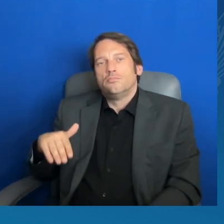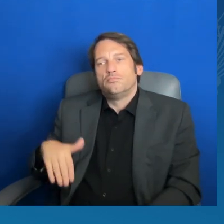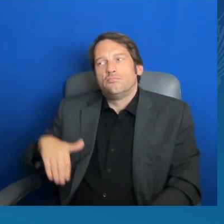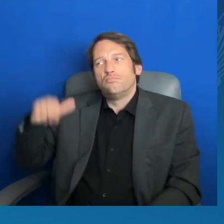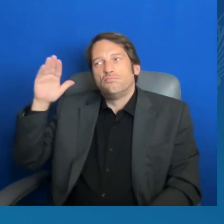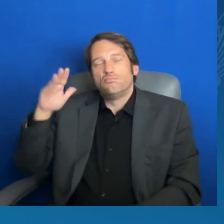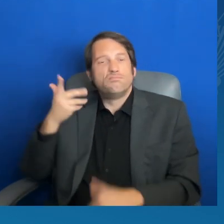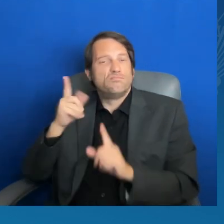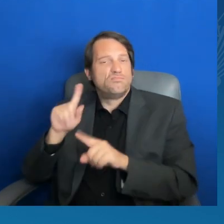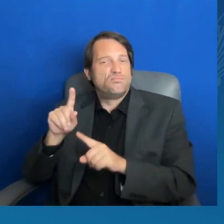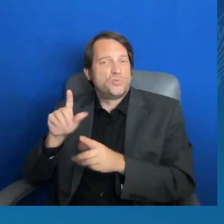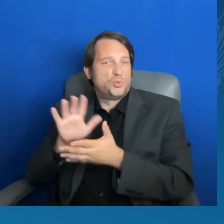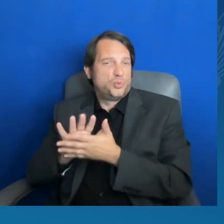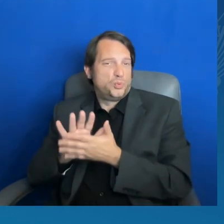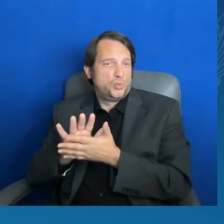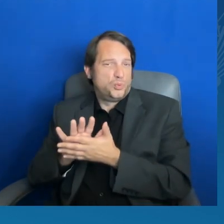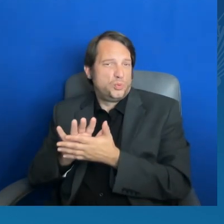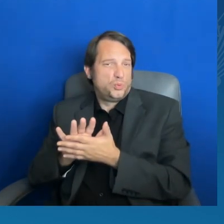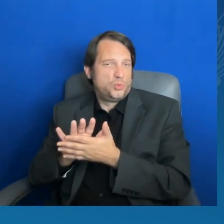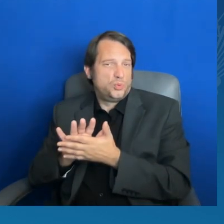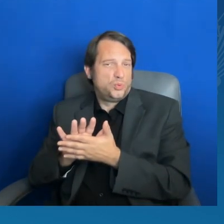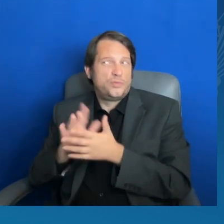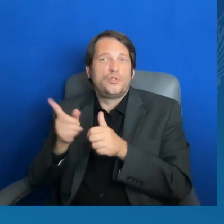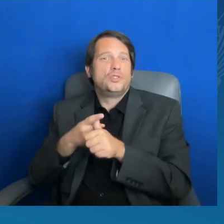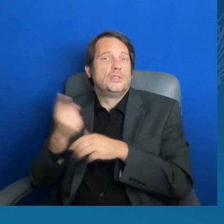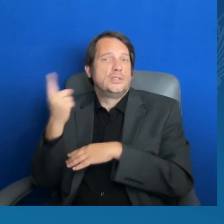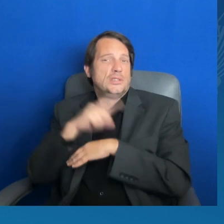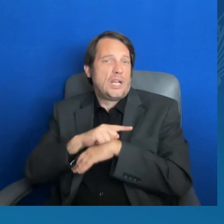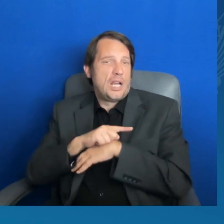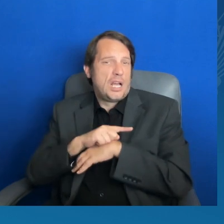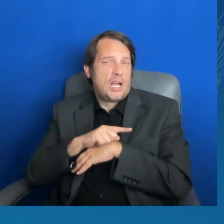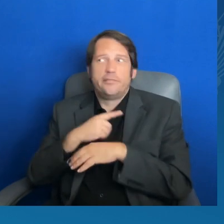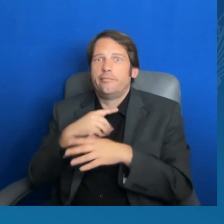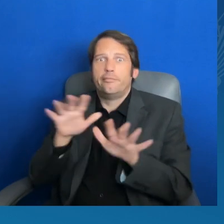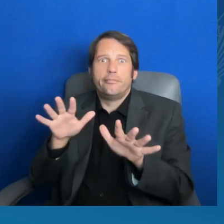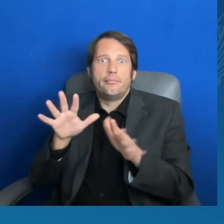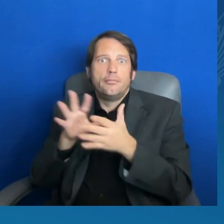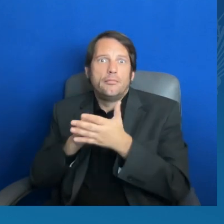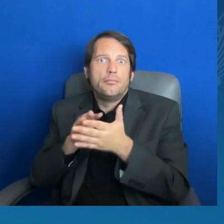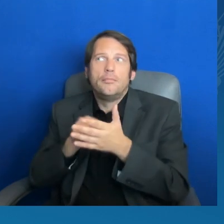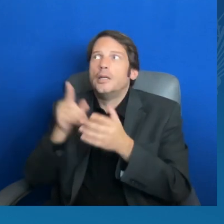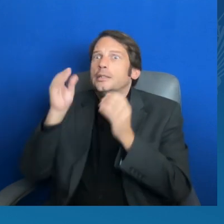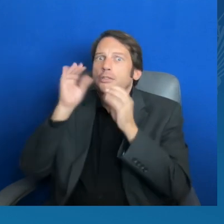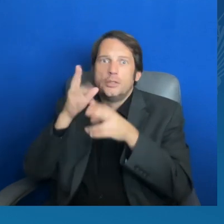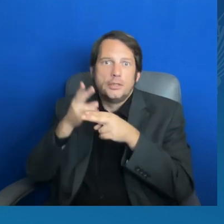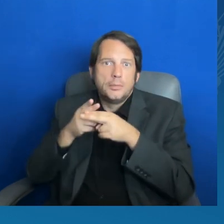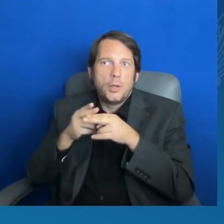we learned where the bathroom was; we would learn if there's an earthquake, duck under a desk.